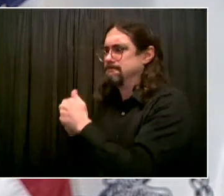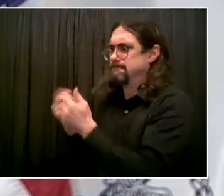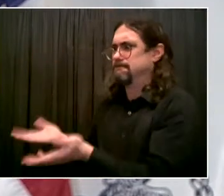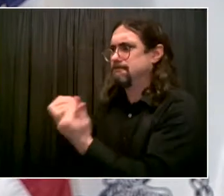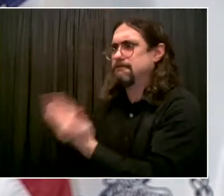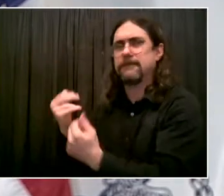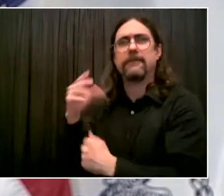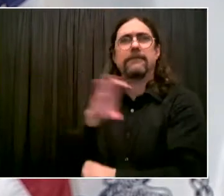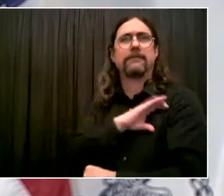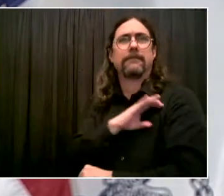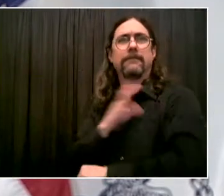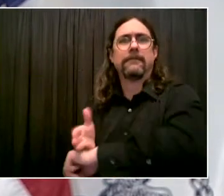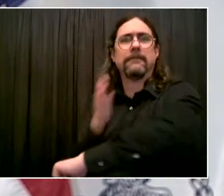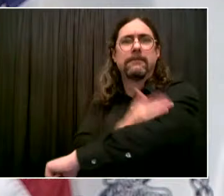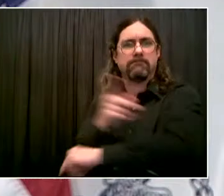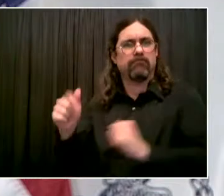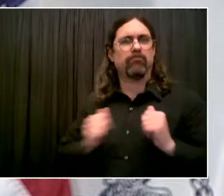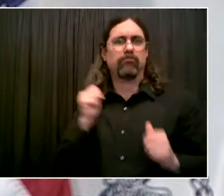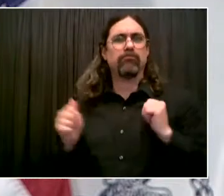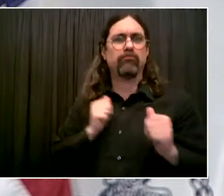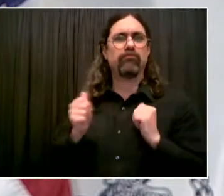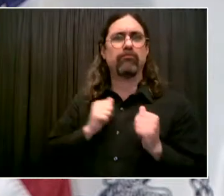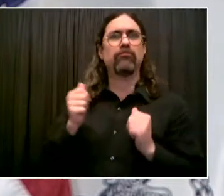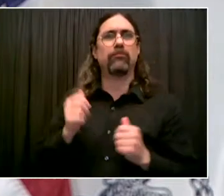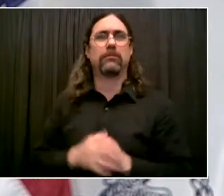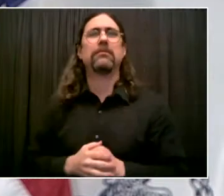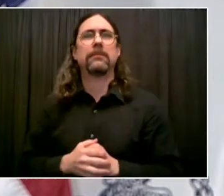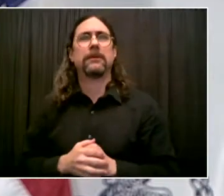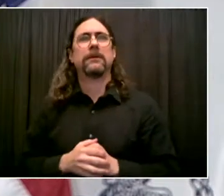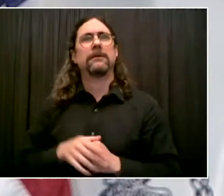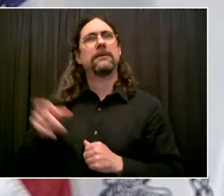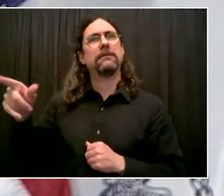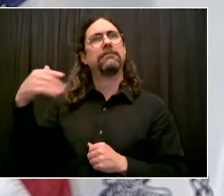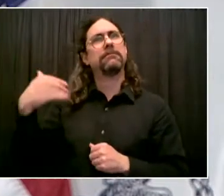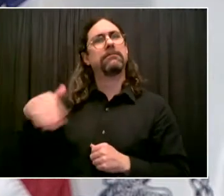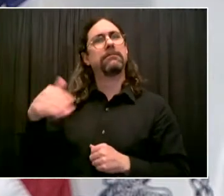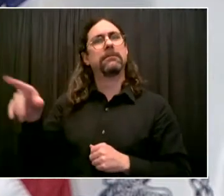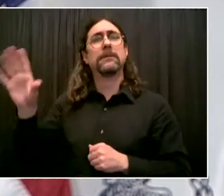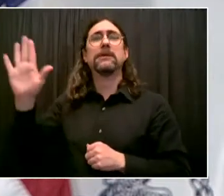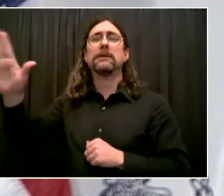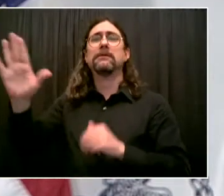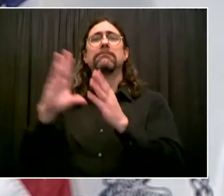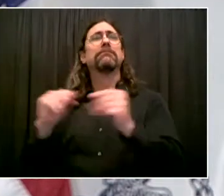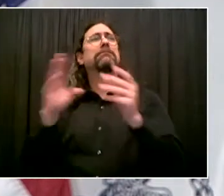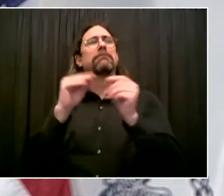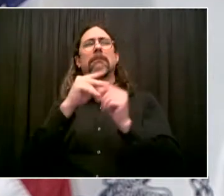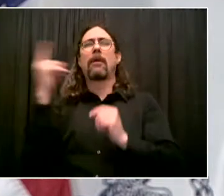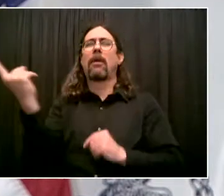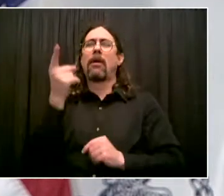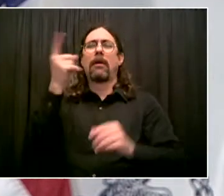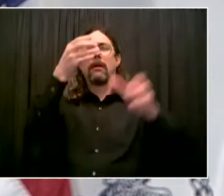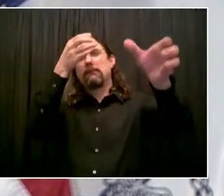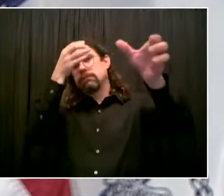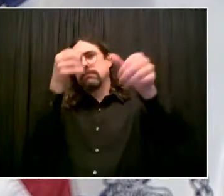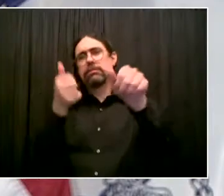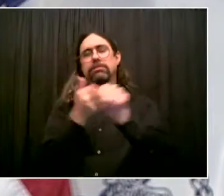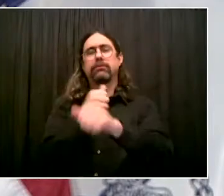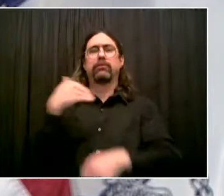REALIZE A NUMBER OF THINGS THAT HAVEVE BEEN CCNGH EE AND CHALLENGE NYPD AND CITY AGENCIES TO DO BETTER, WE HAVE HEAEAD RAND ACTED ON THE CHALLENGE, SHE